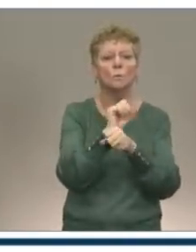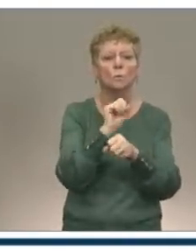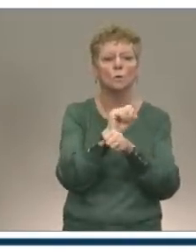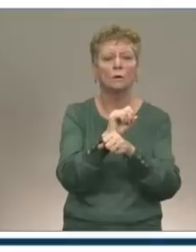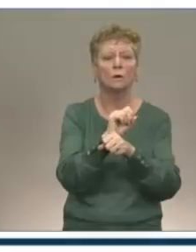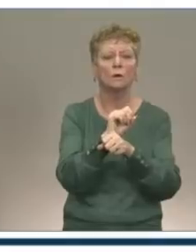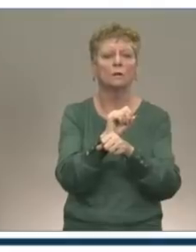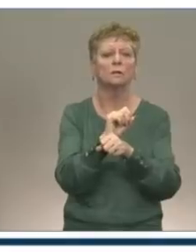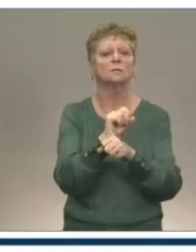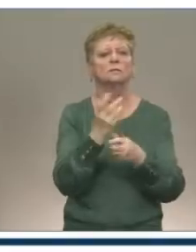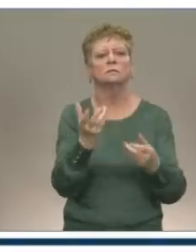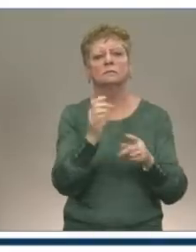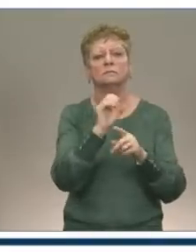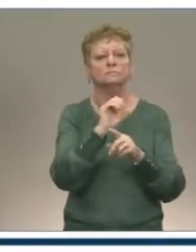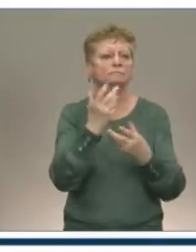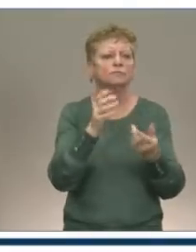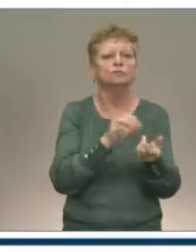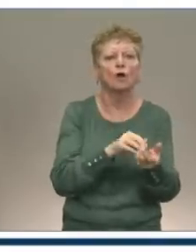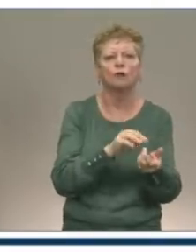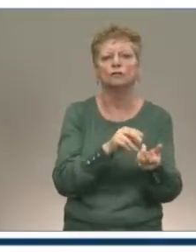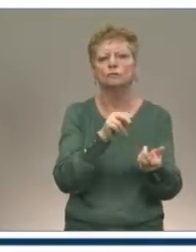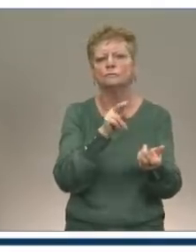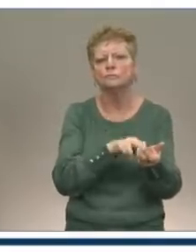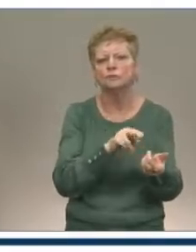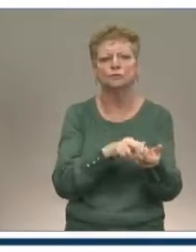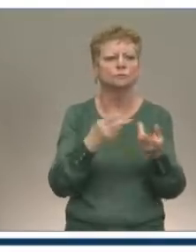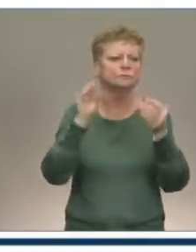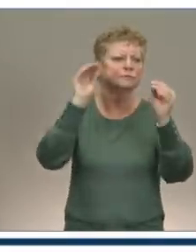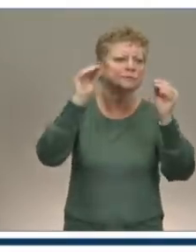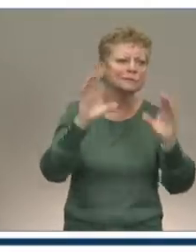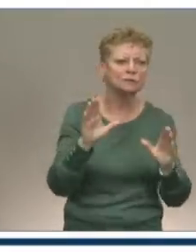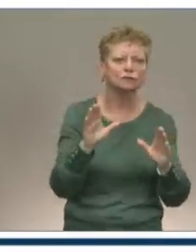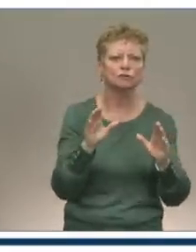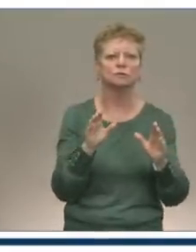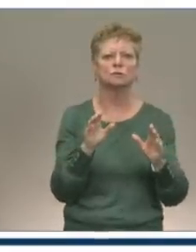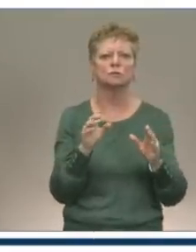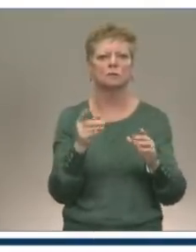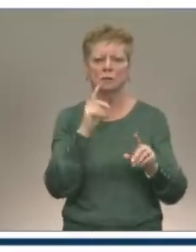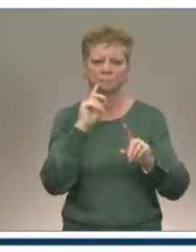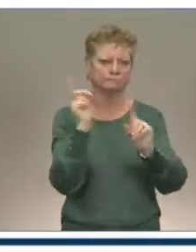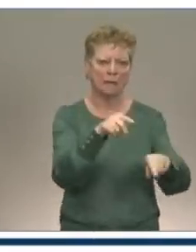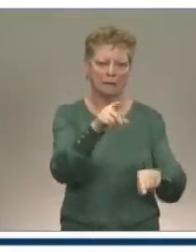situations like health care workers teachers where they where they were mandated to be vaccinated